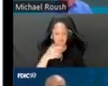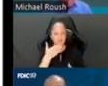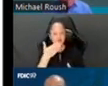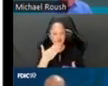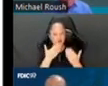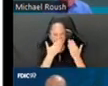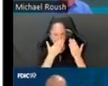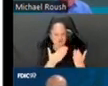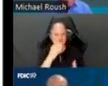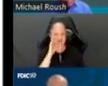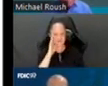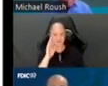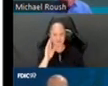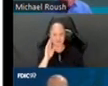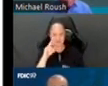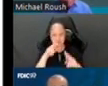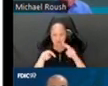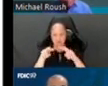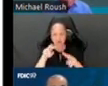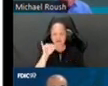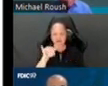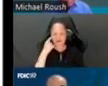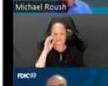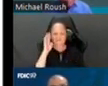We'll be looking into that for future.